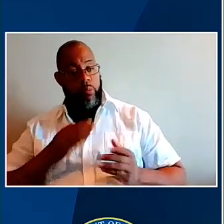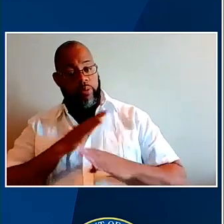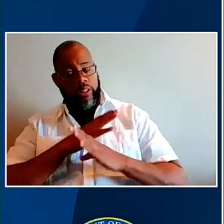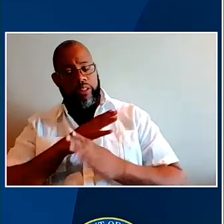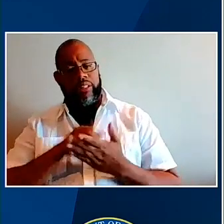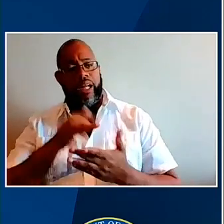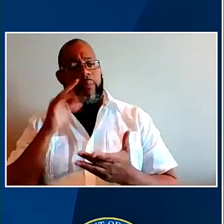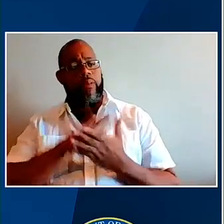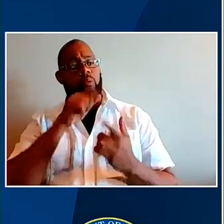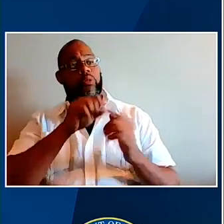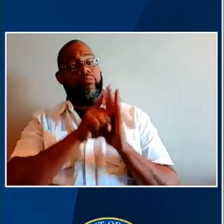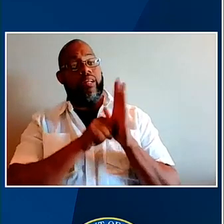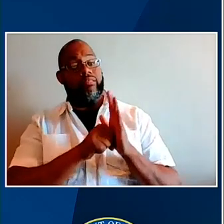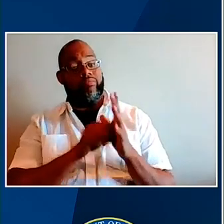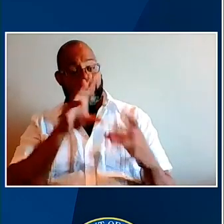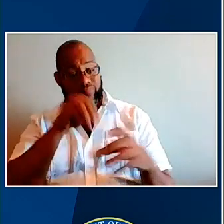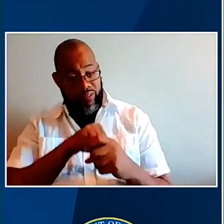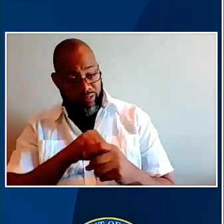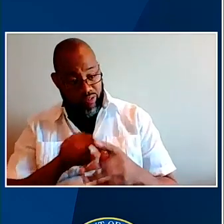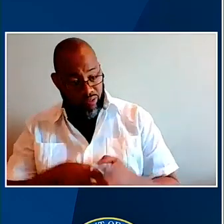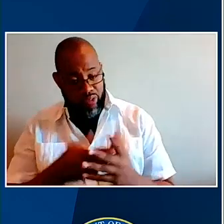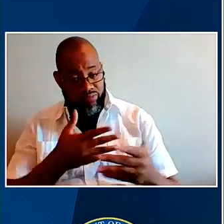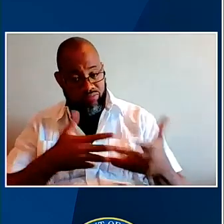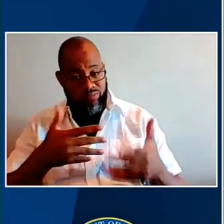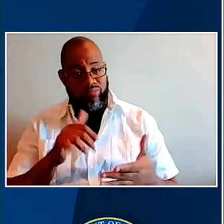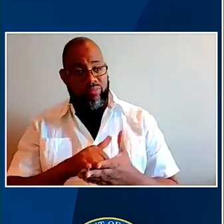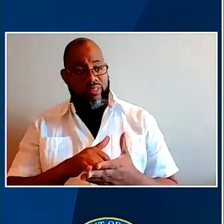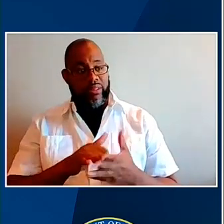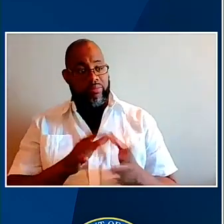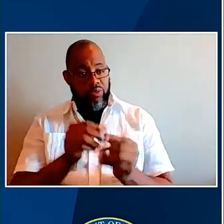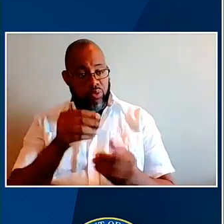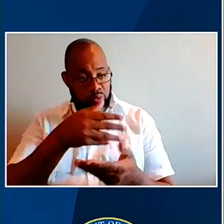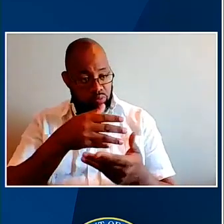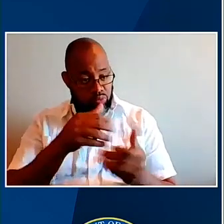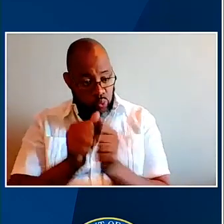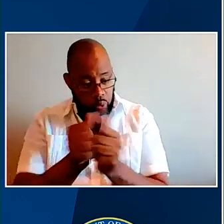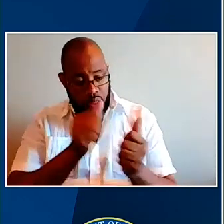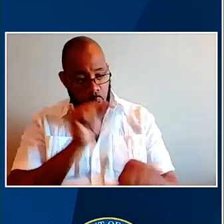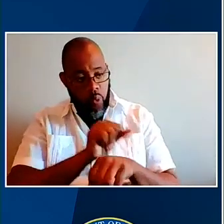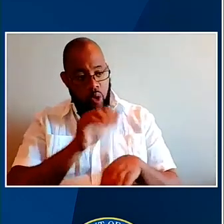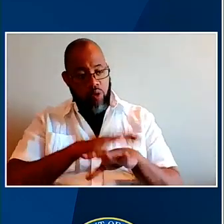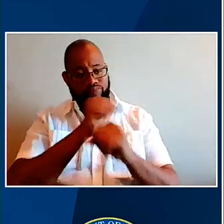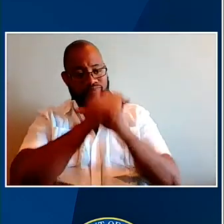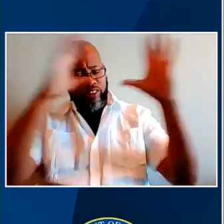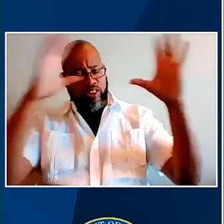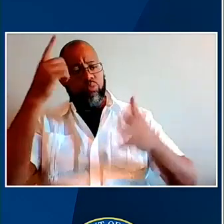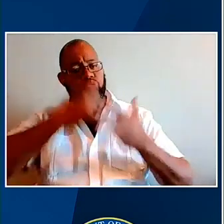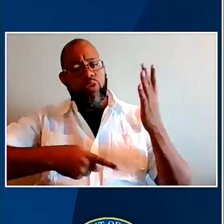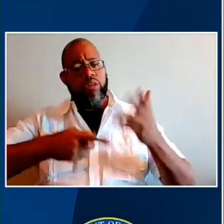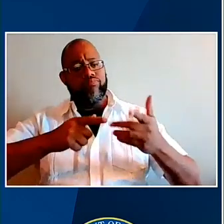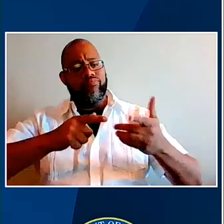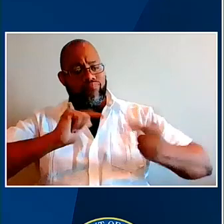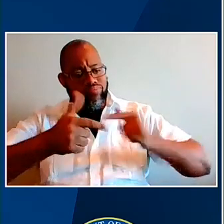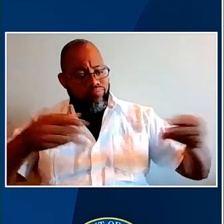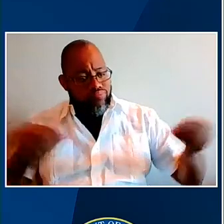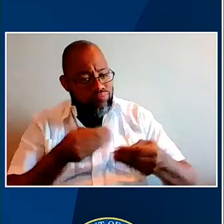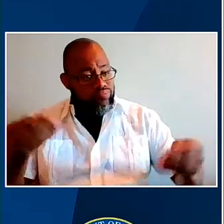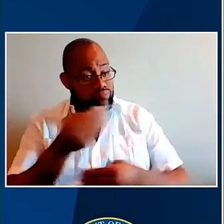initially got together, when the state regulators were getting together to work on and envision what a reciprocity agreement would be like, there was an idea